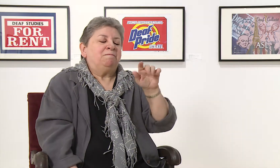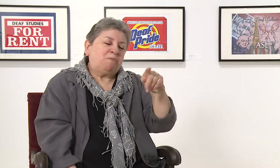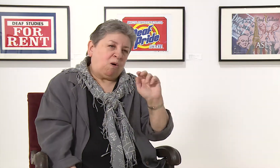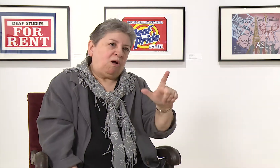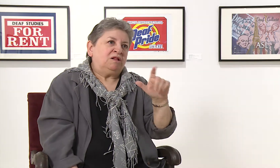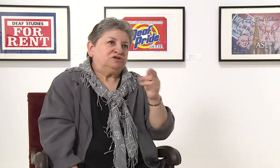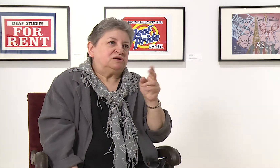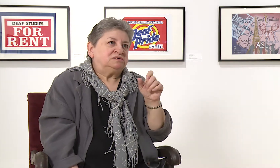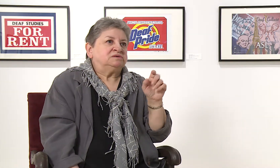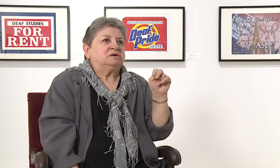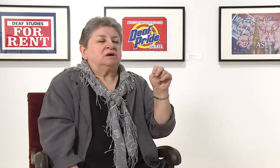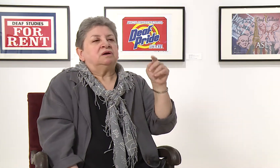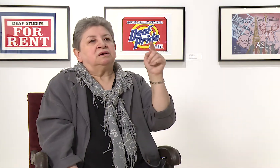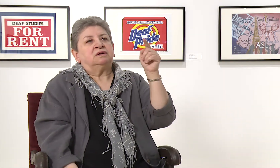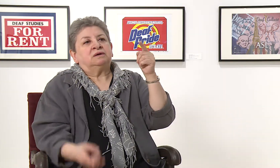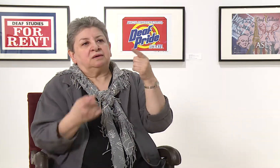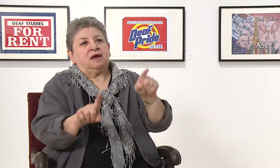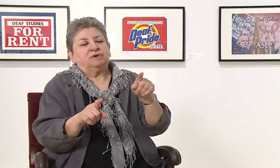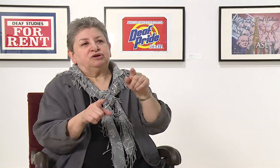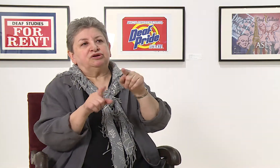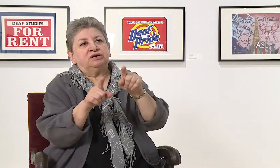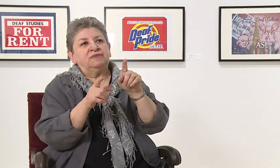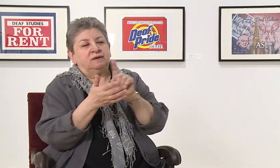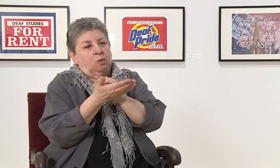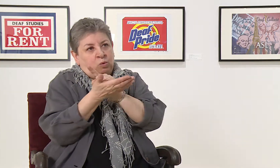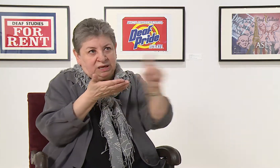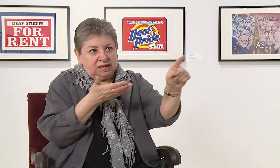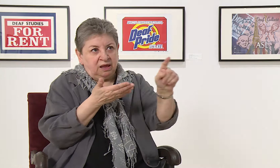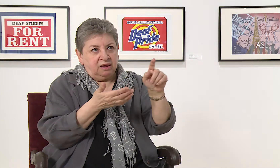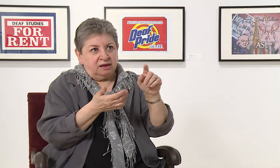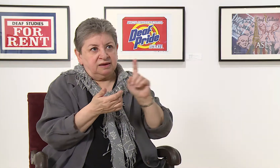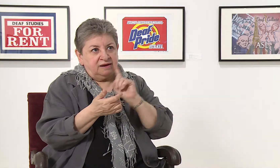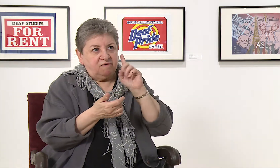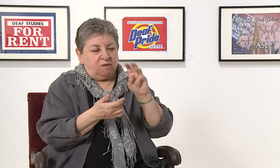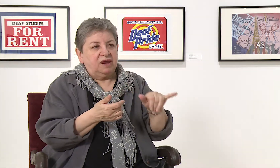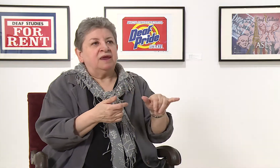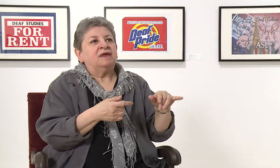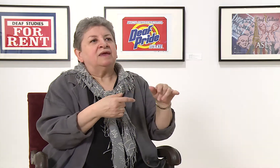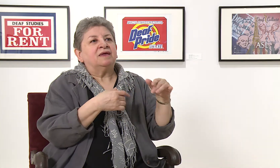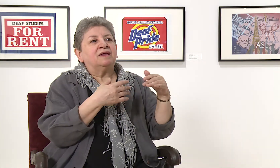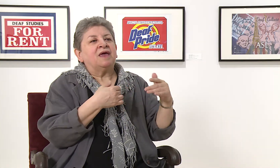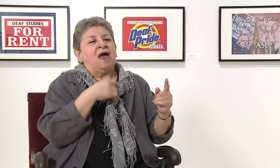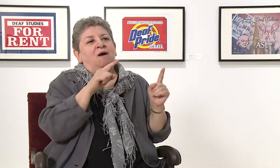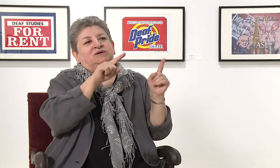But during her presentation with Paul Johnston,